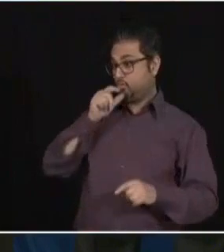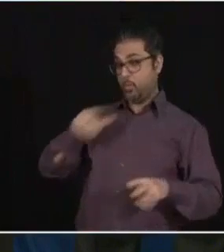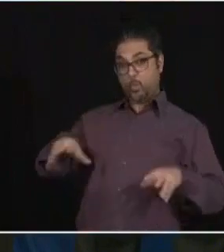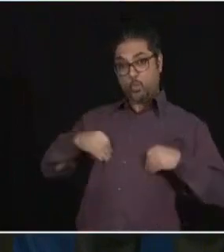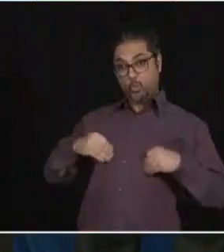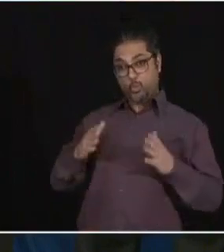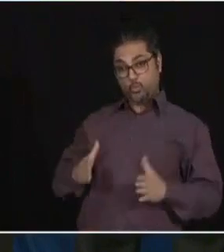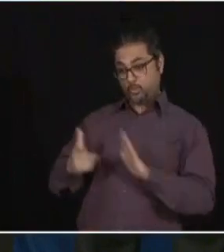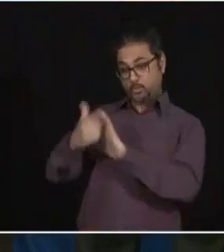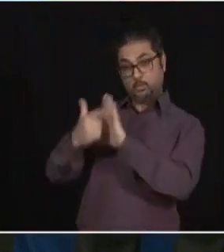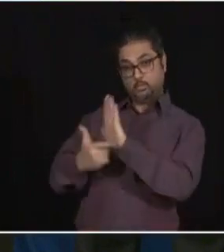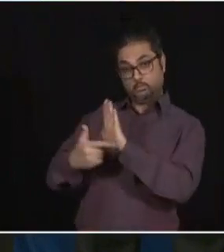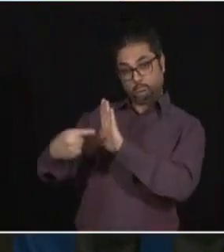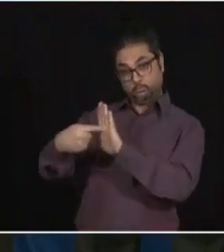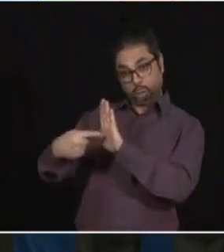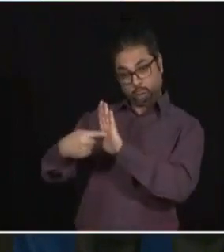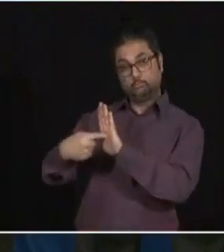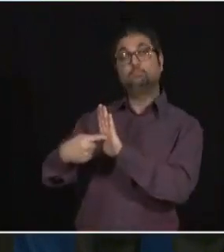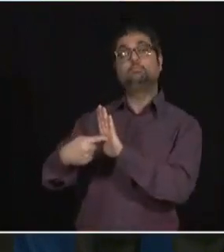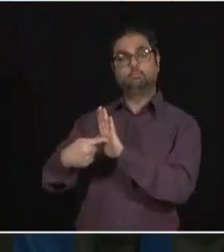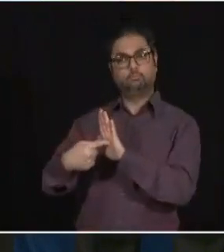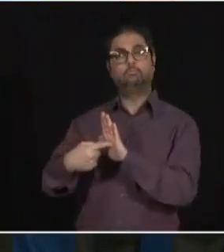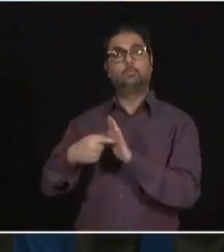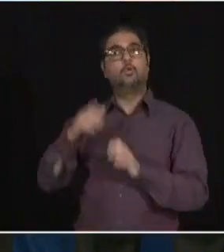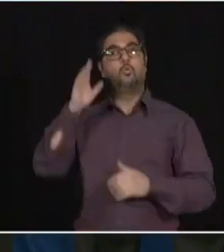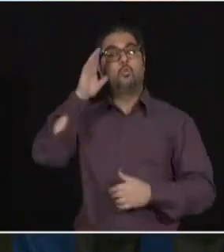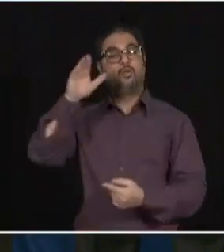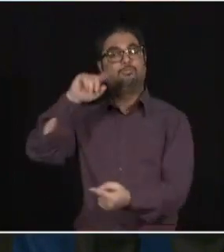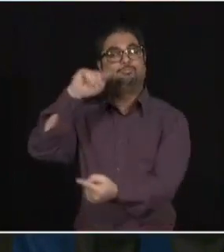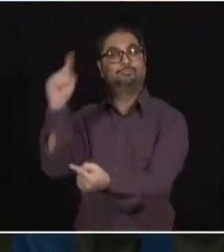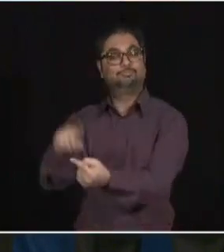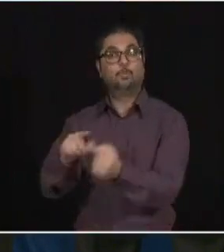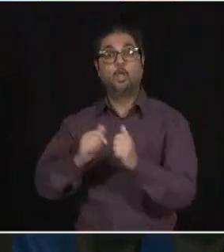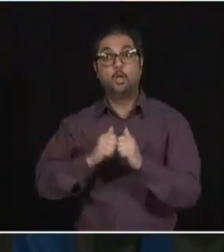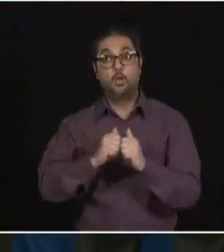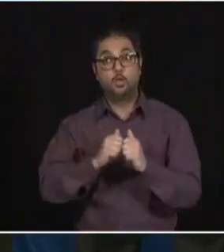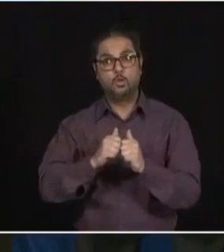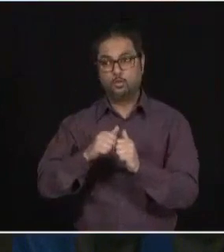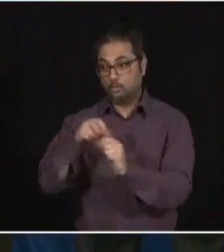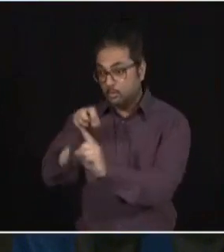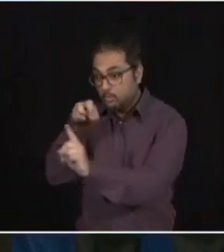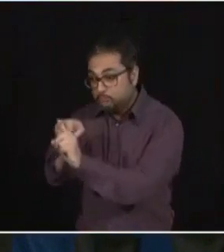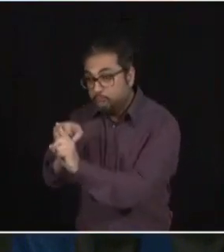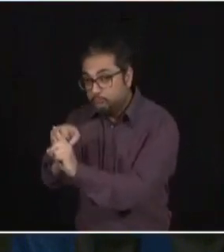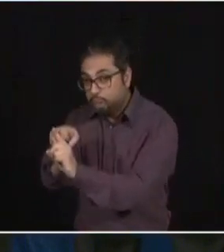believe will drop the crime is start throwing these guys in jail, protecting our communities, our families